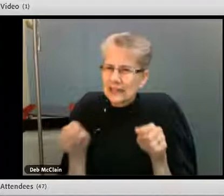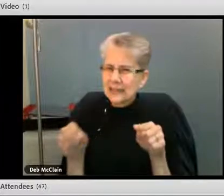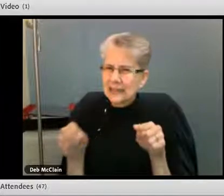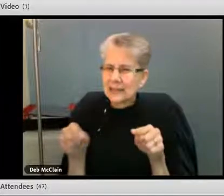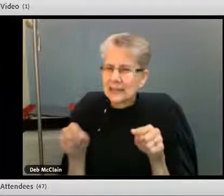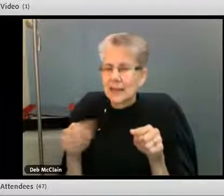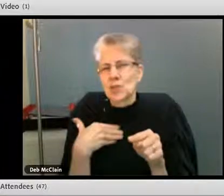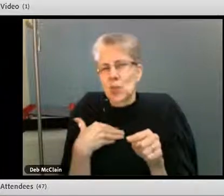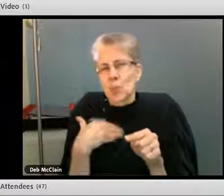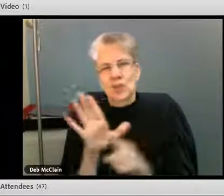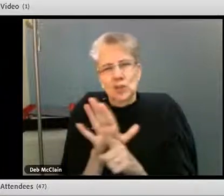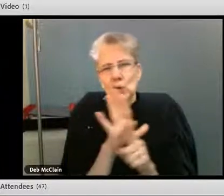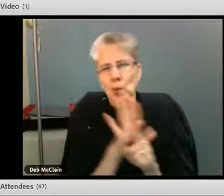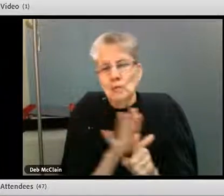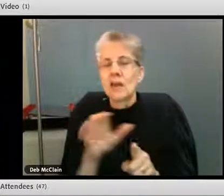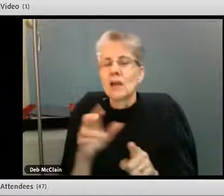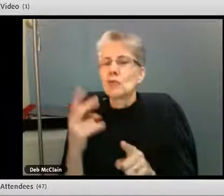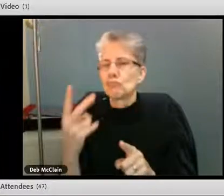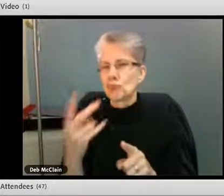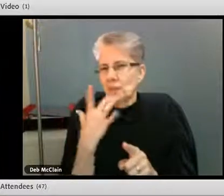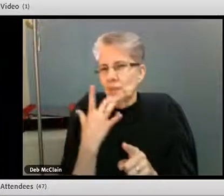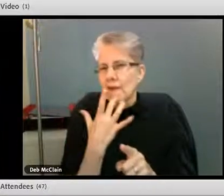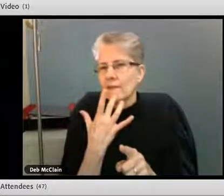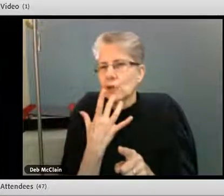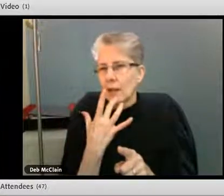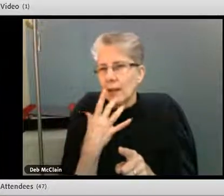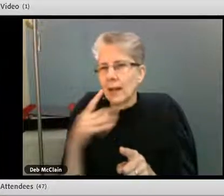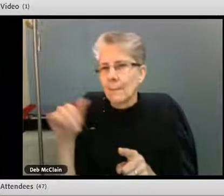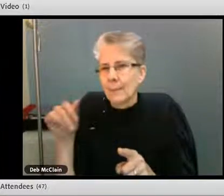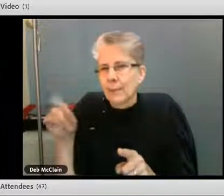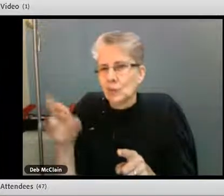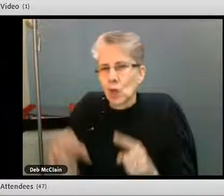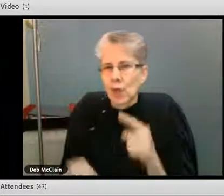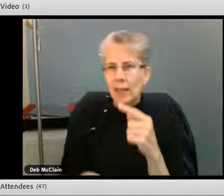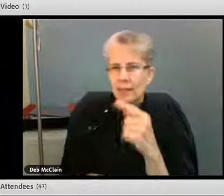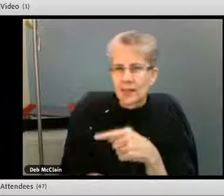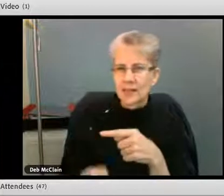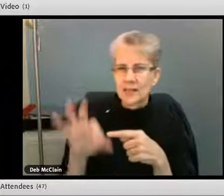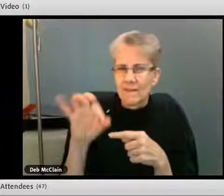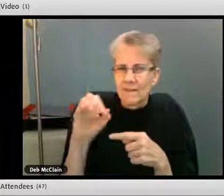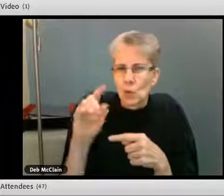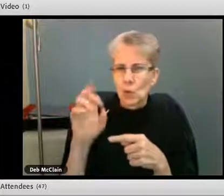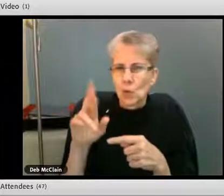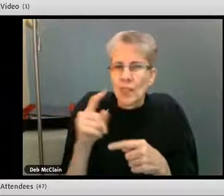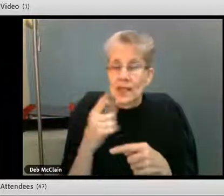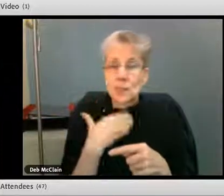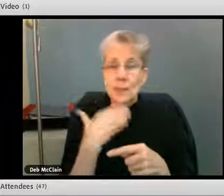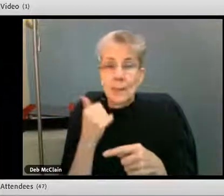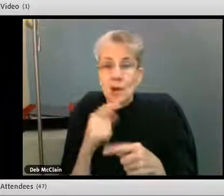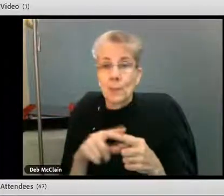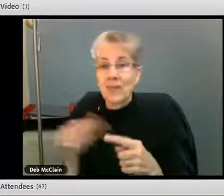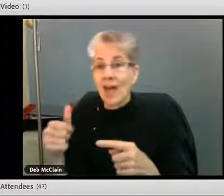I think this has a much cleaner interface for me personally, but the other one has more options. So if you're just doing basic stuff,